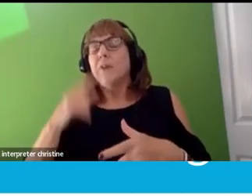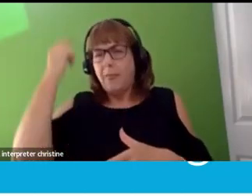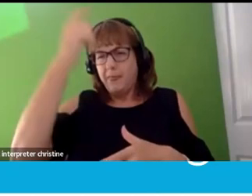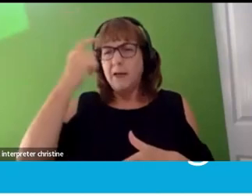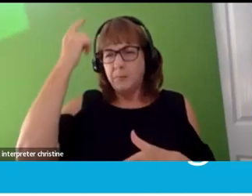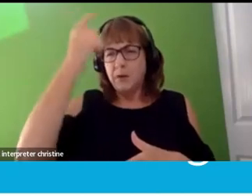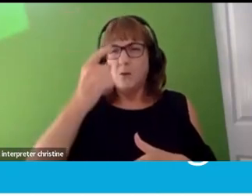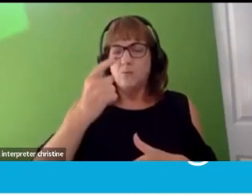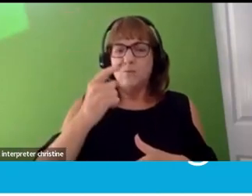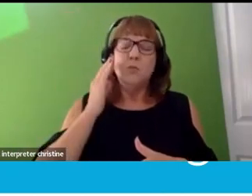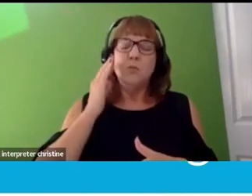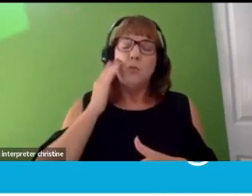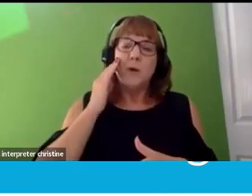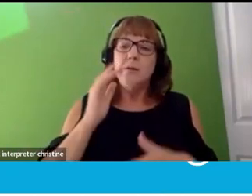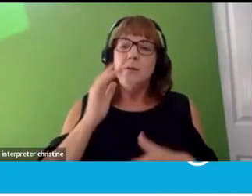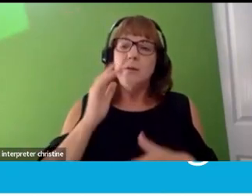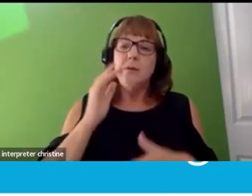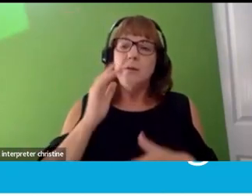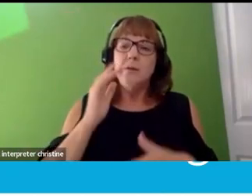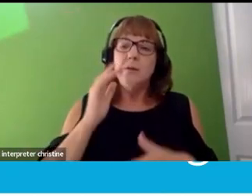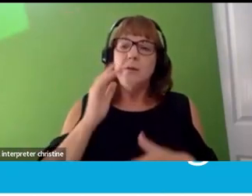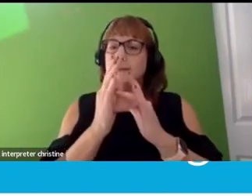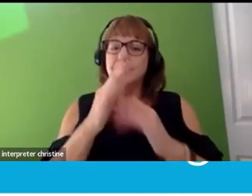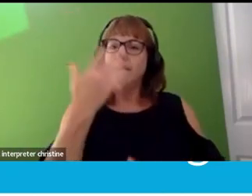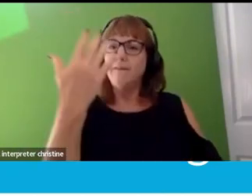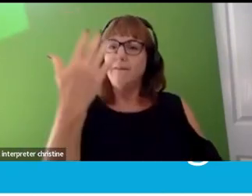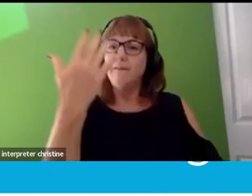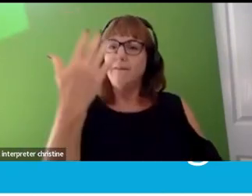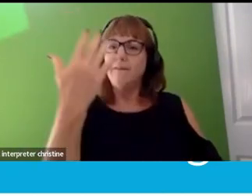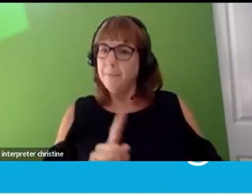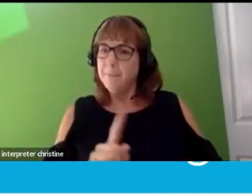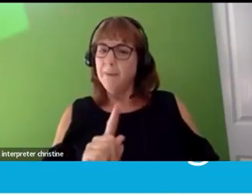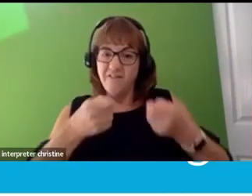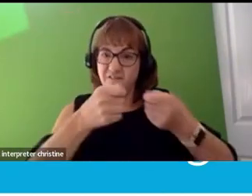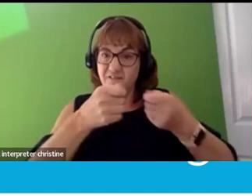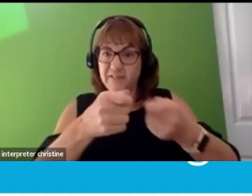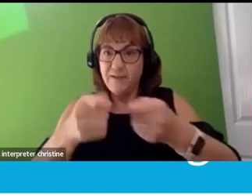sure it will have smelled fishy, but that was an incredible miracle. Like Jesus's provision,